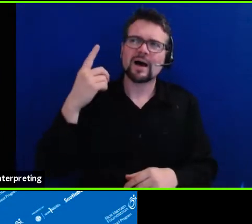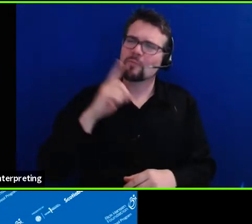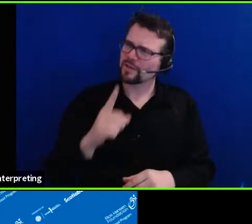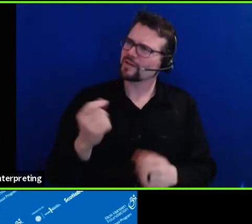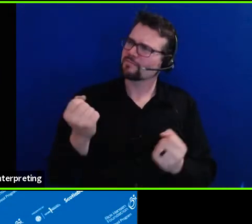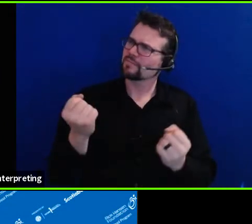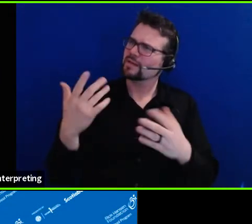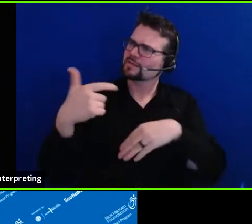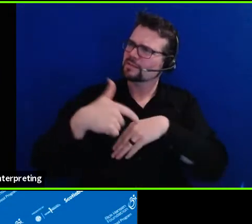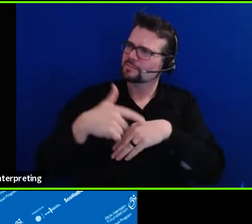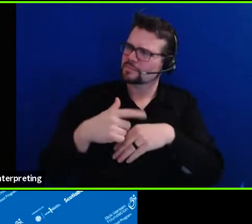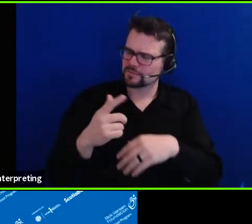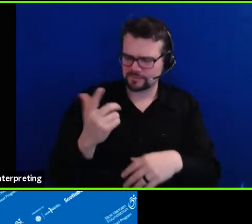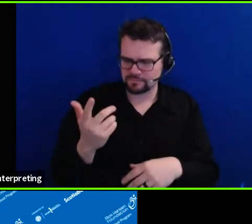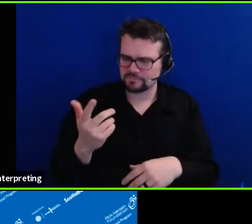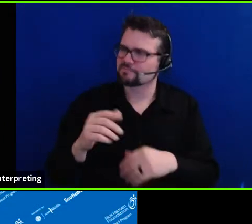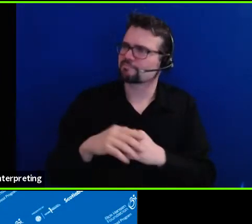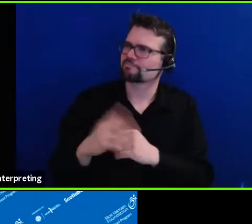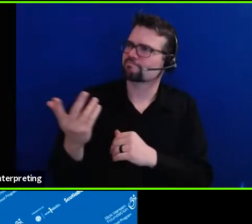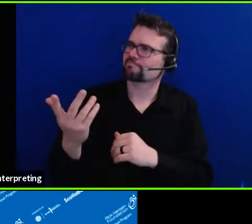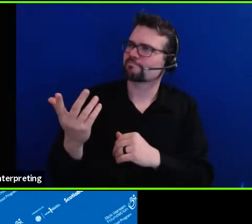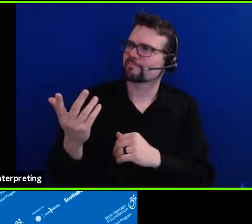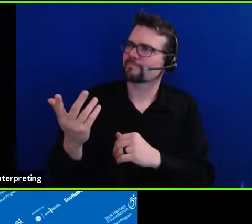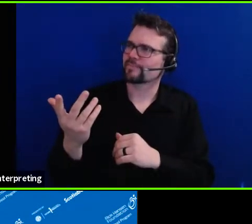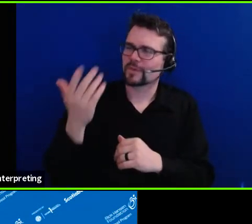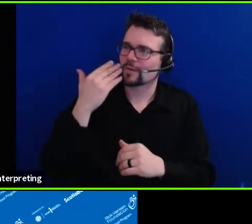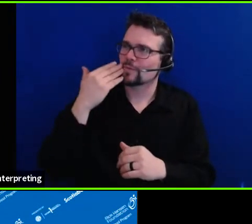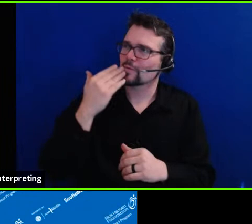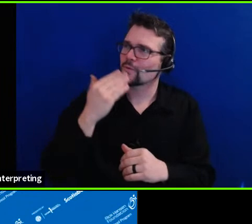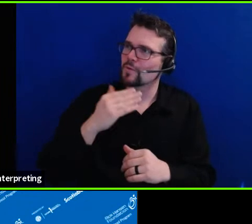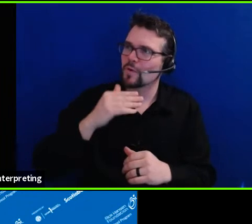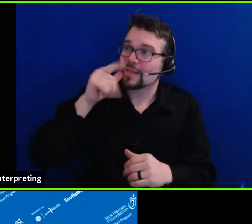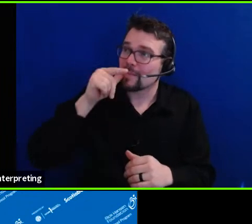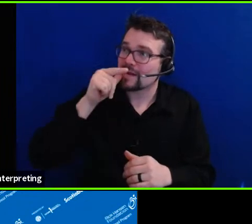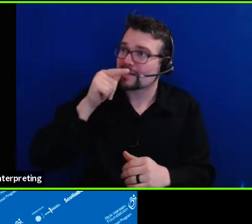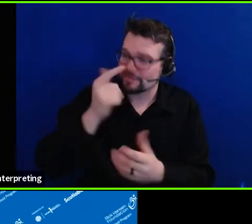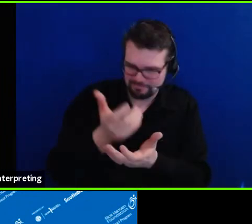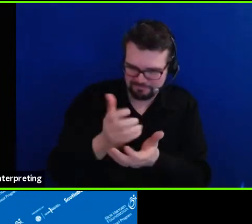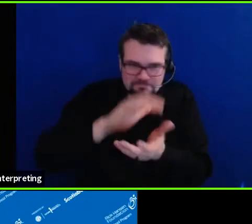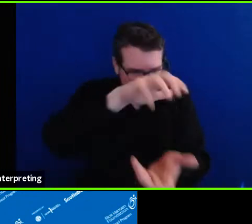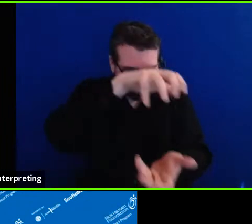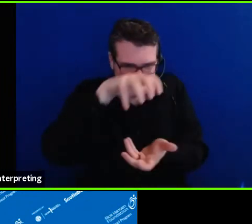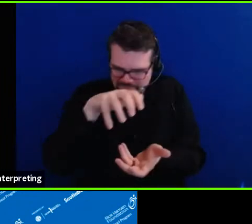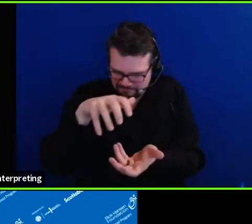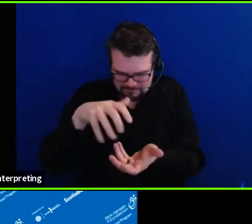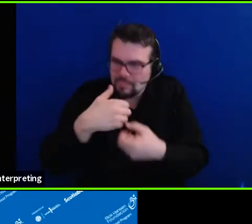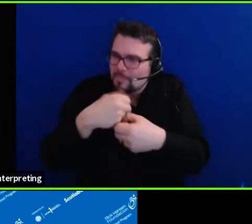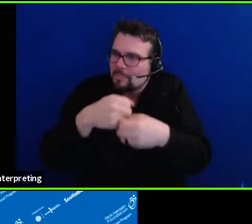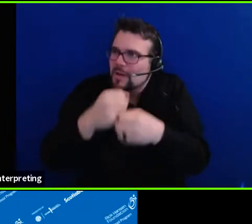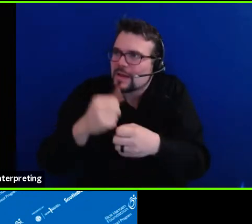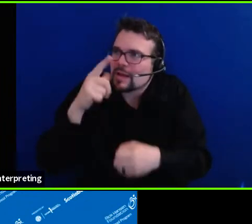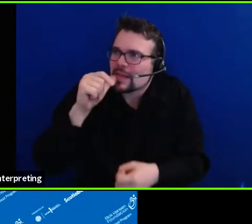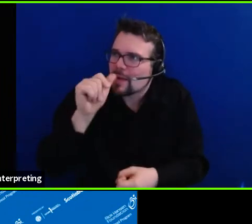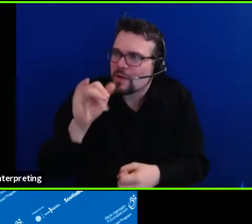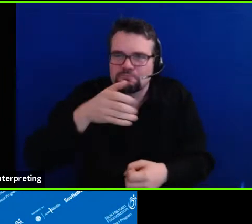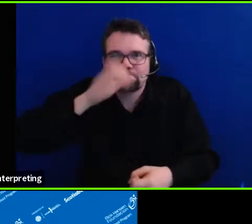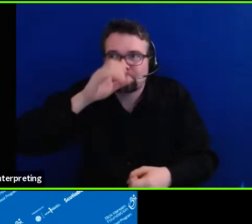MAKING -- WHEN YOU'RE HANDED A BAG OF LEMONS, MAKING LEMONADE OUT OF LEMONS. ANOTHER ONE OF OUR GREAT